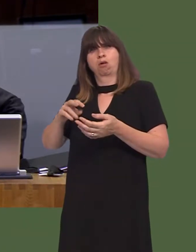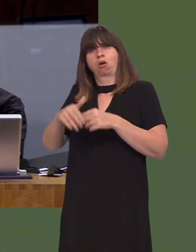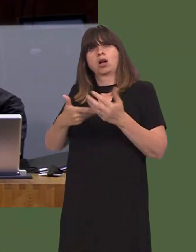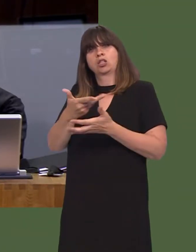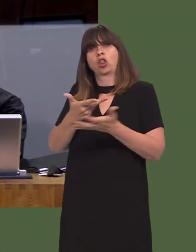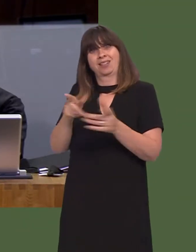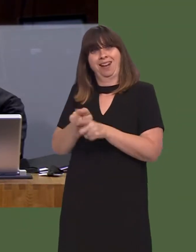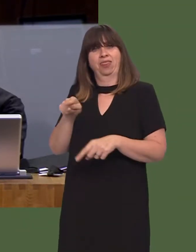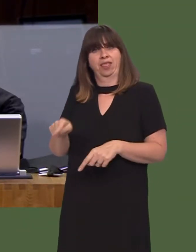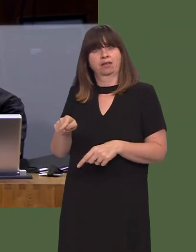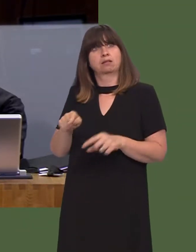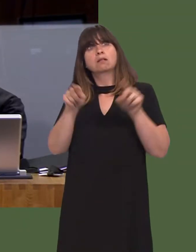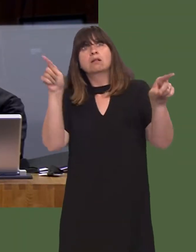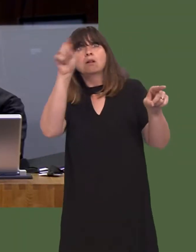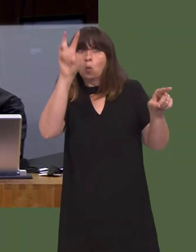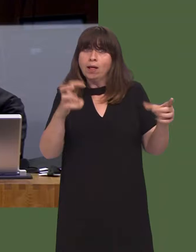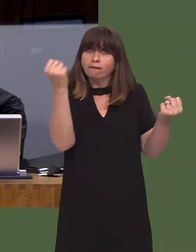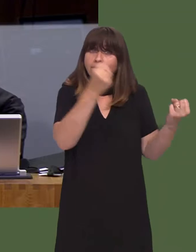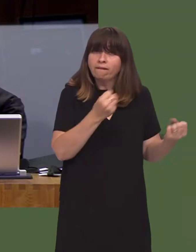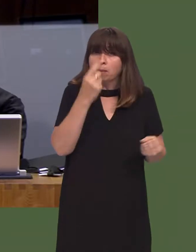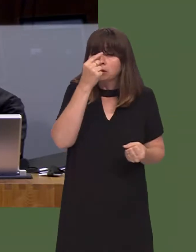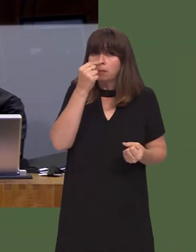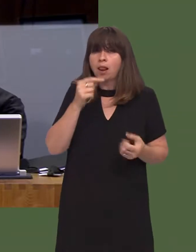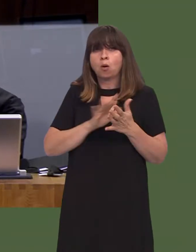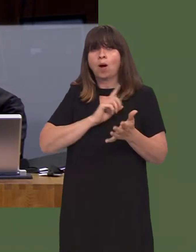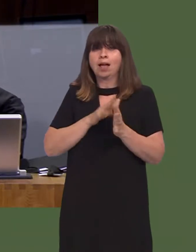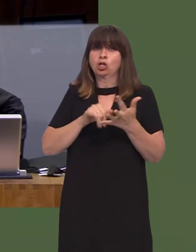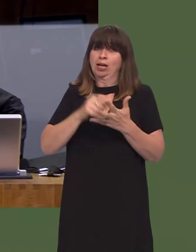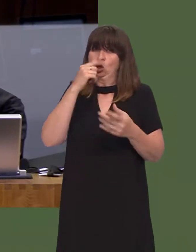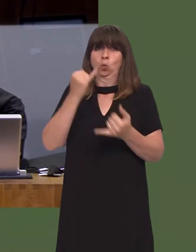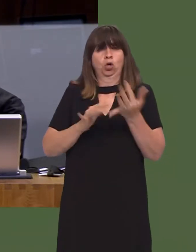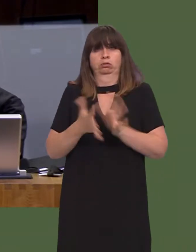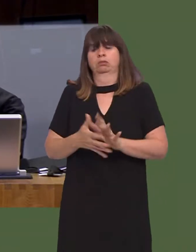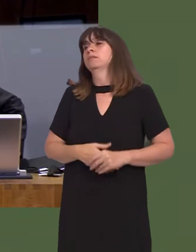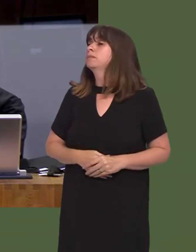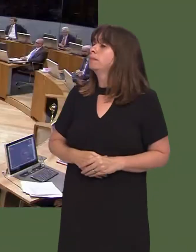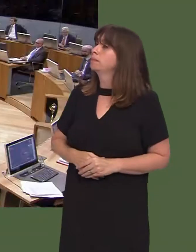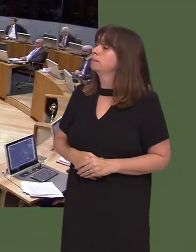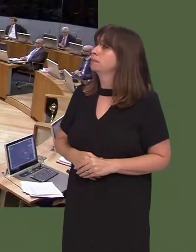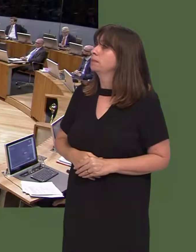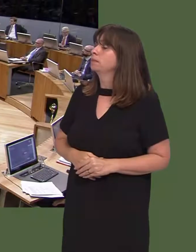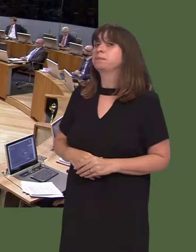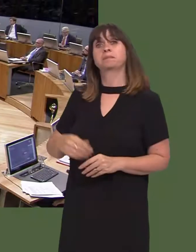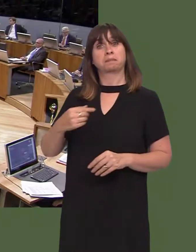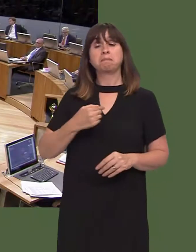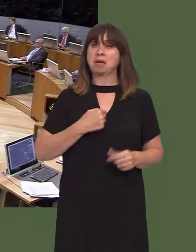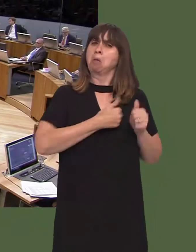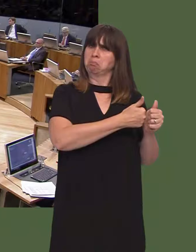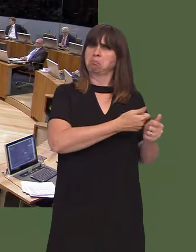in particular when it comes to consultancies like this in other parts of Wales that could bring the health service into disrepute? Carwyn Jones: Well, first of all, I do have